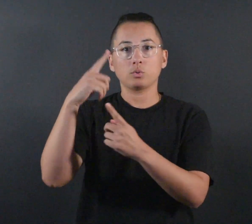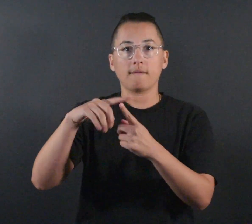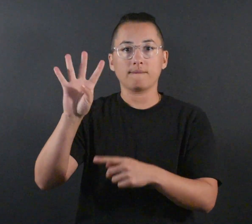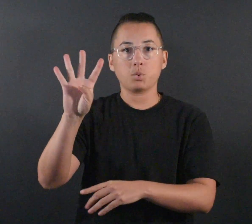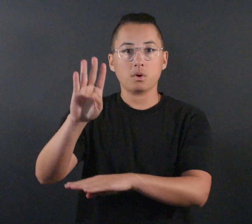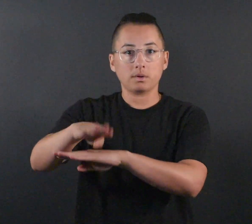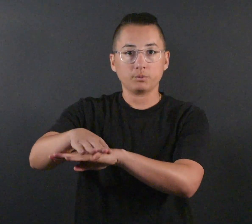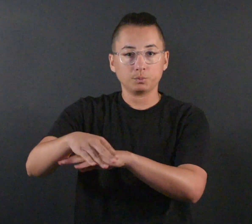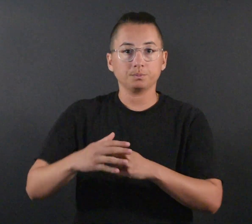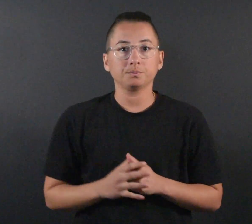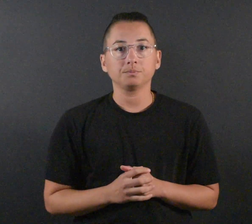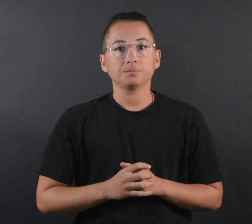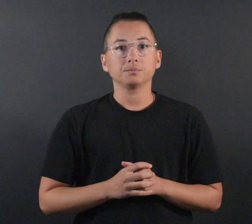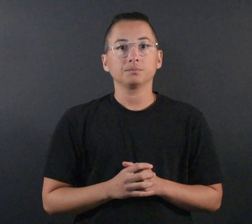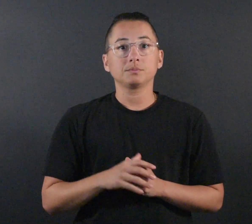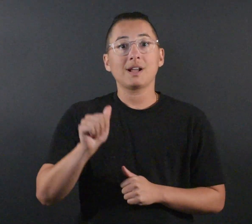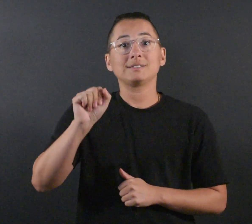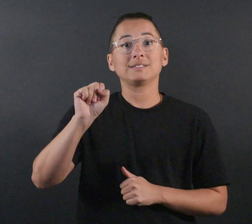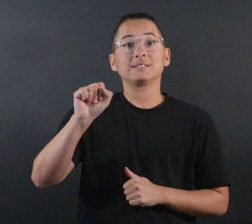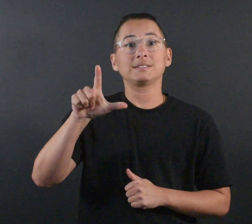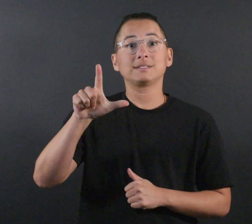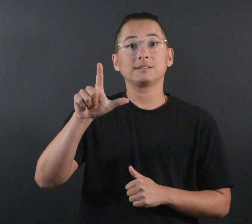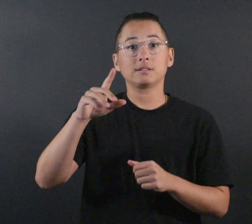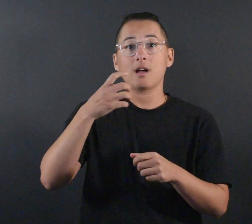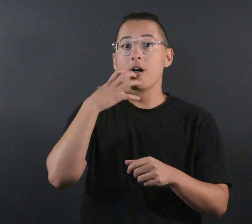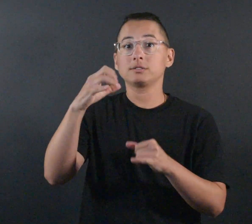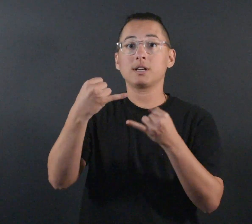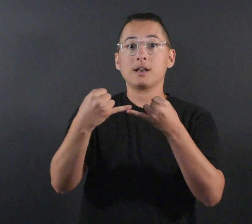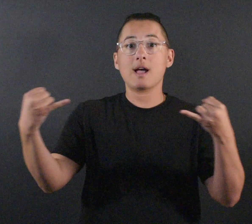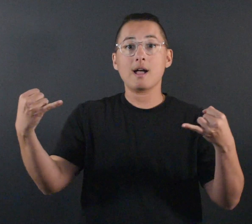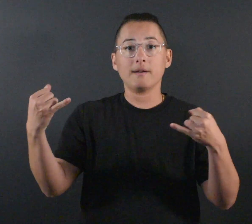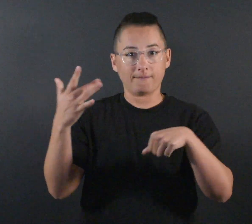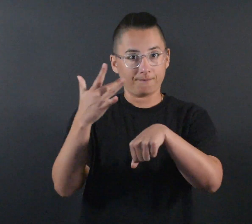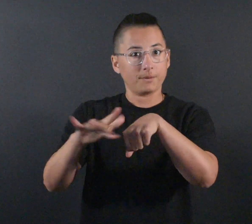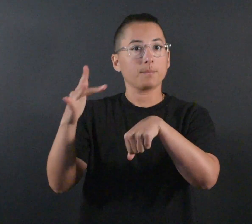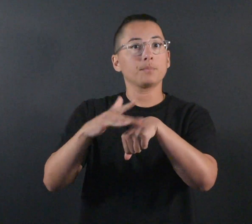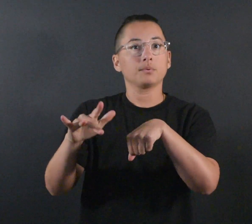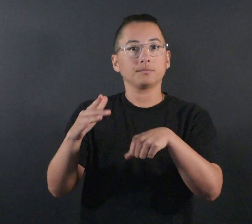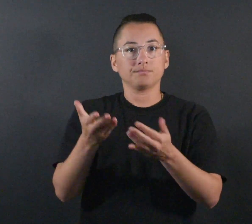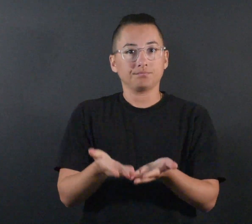An American Sign Language (ASL) Hotline is available at 612-293-4288 (VP)